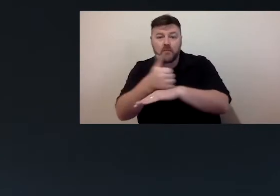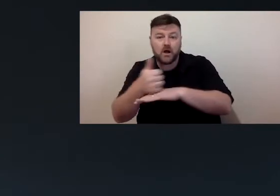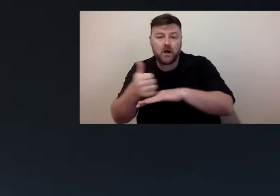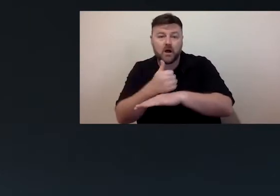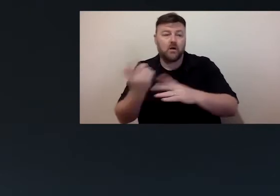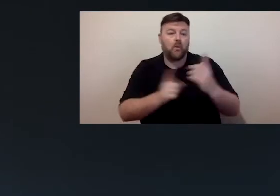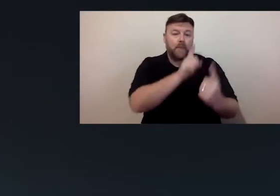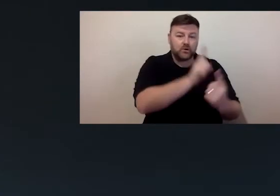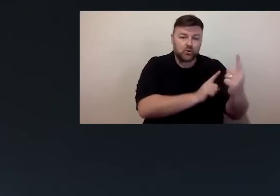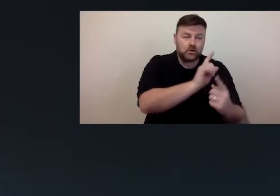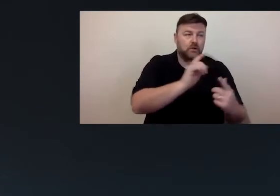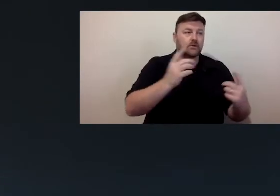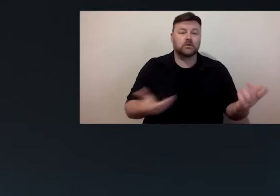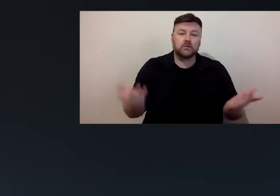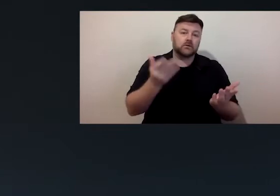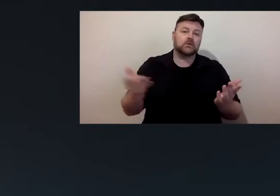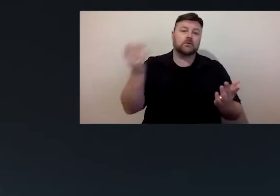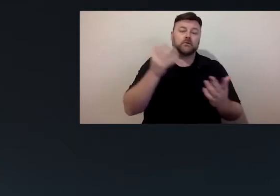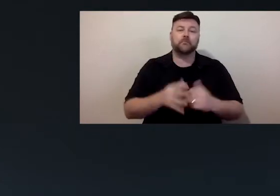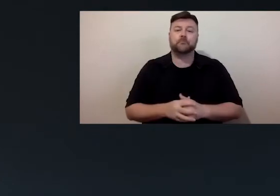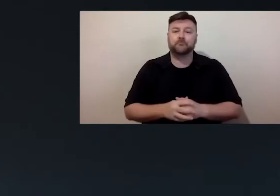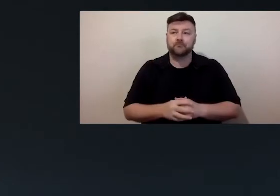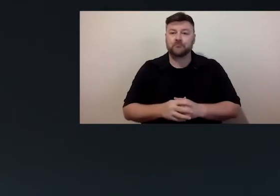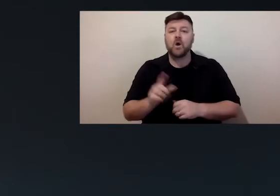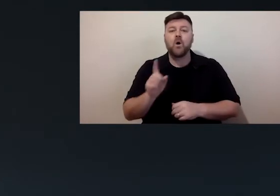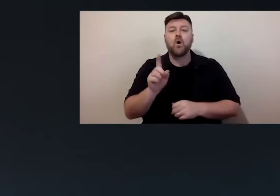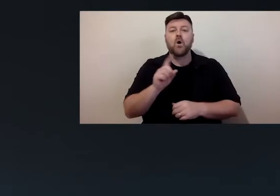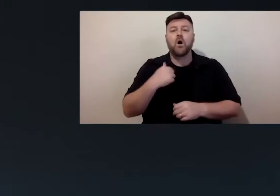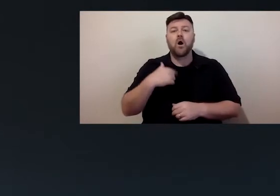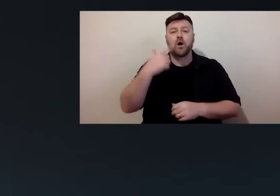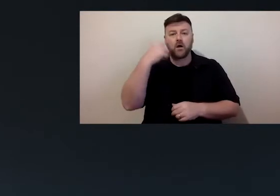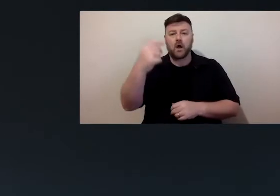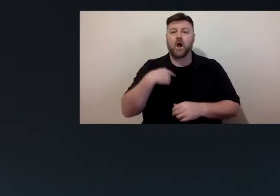choreographers. What I found through flicking through the job dial is